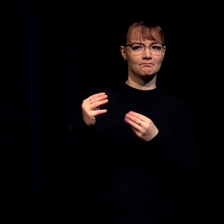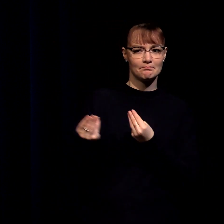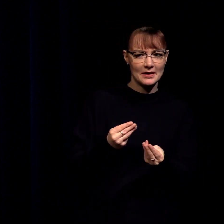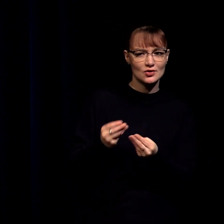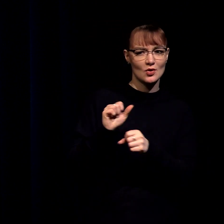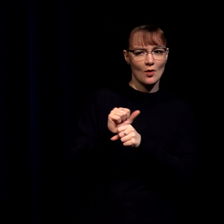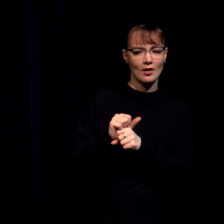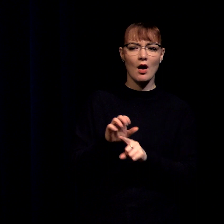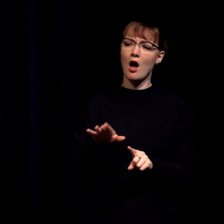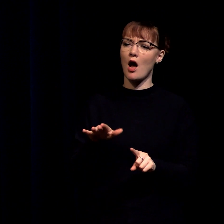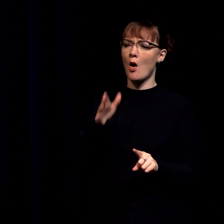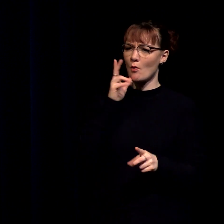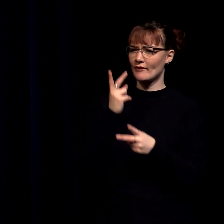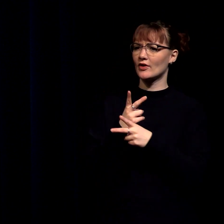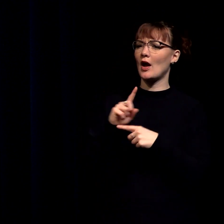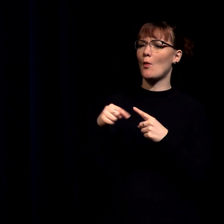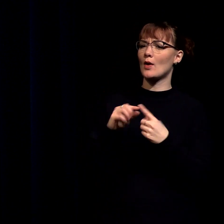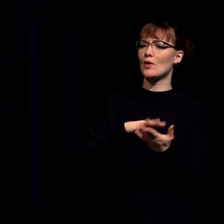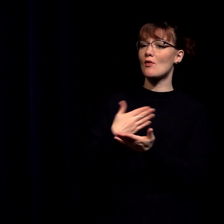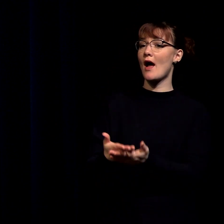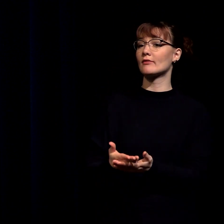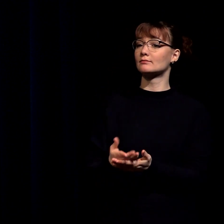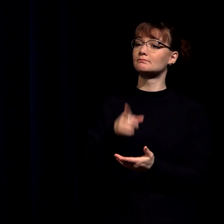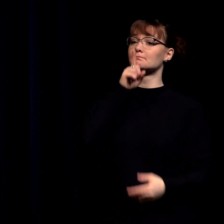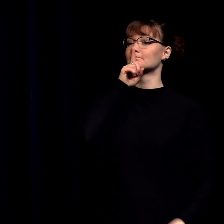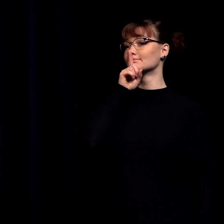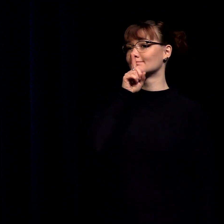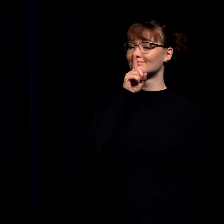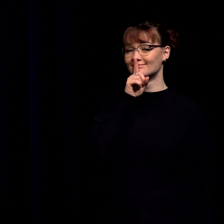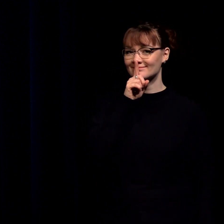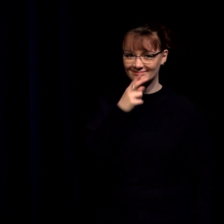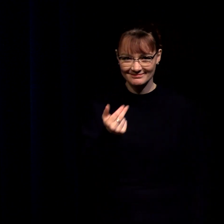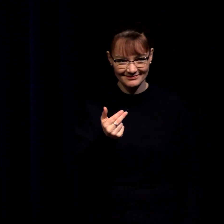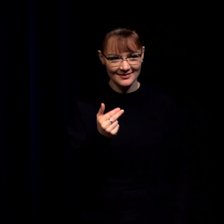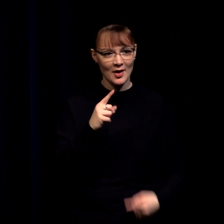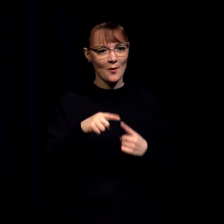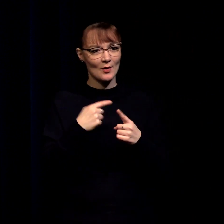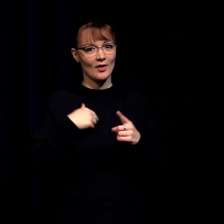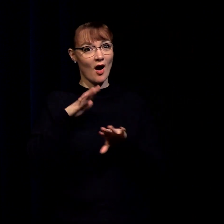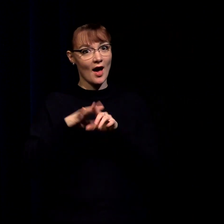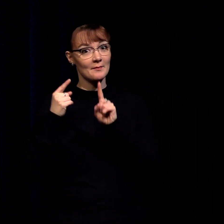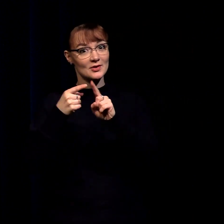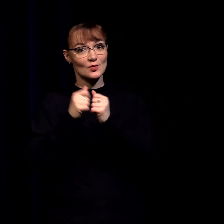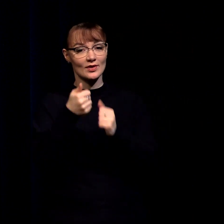them, you'll figure it out when we get there. Because oftentimes, when you are on mission with God, you don't know